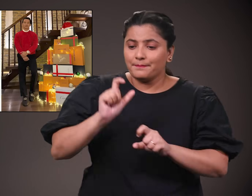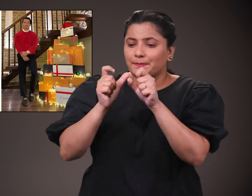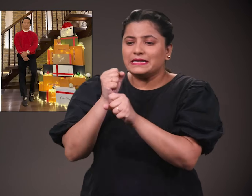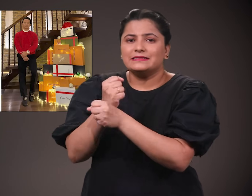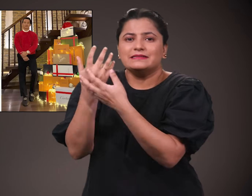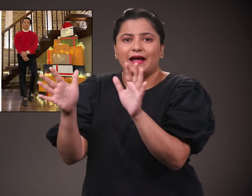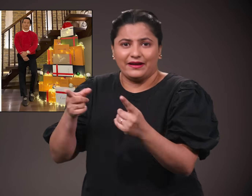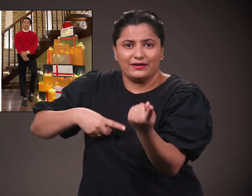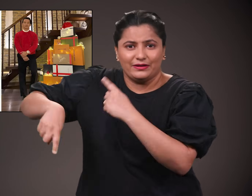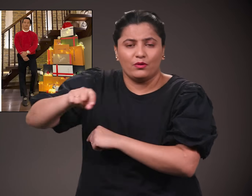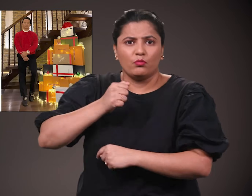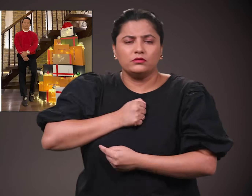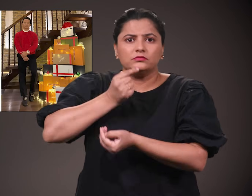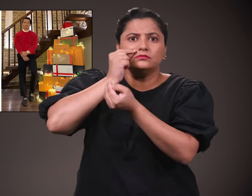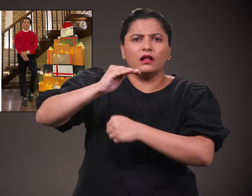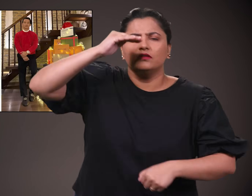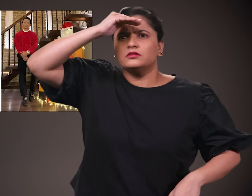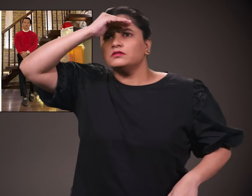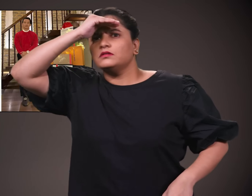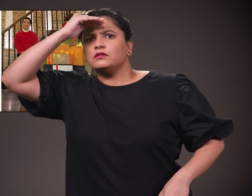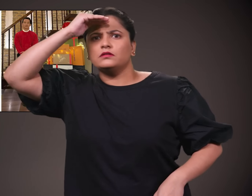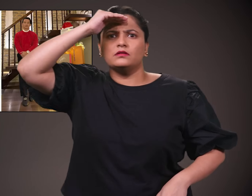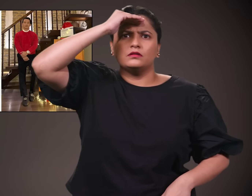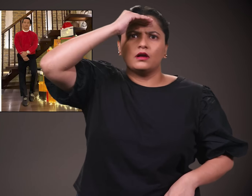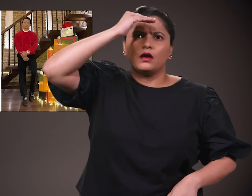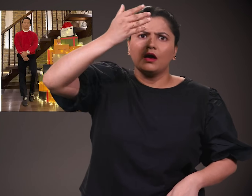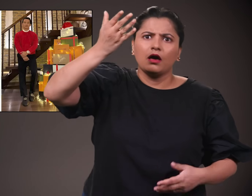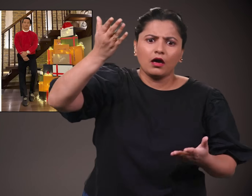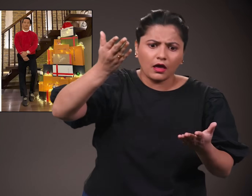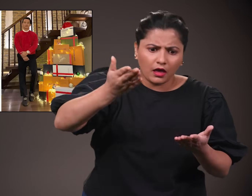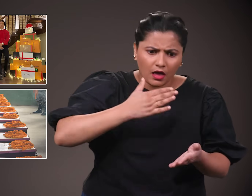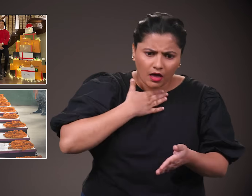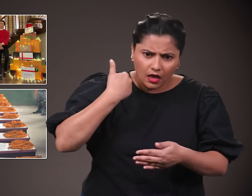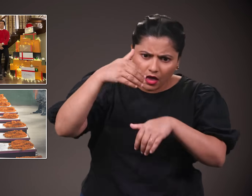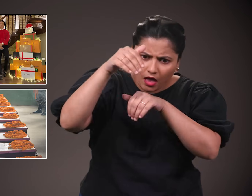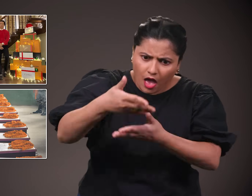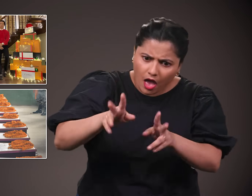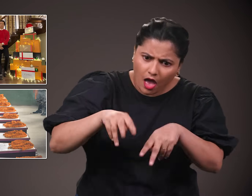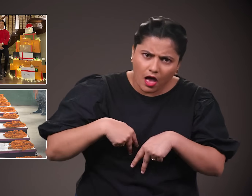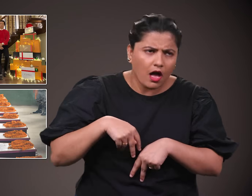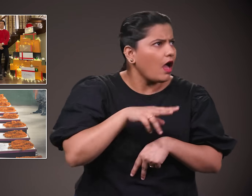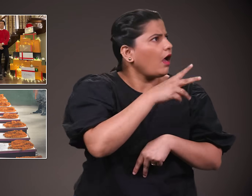Meanwhile, ordinary people mourn their children as coffins return home.